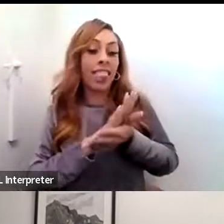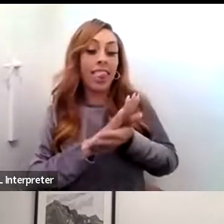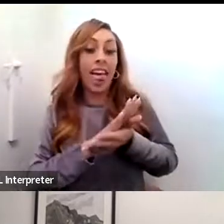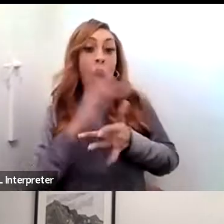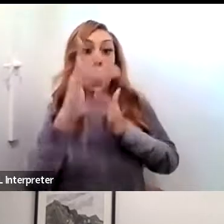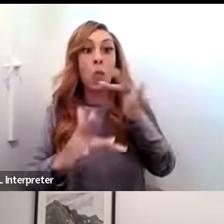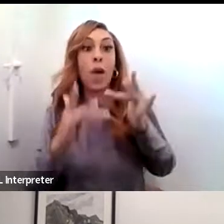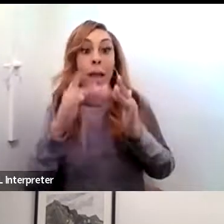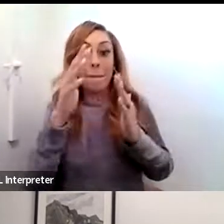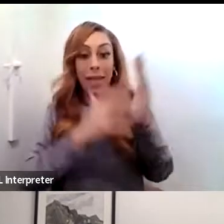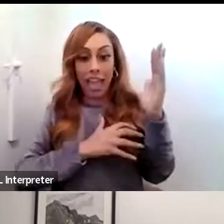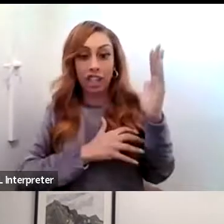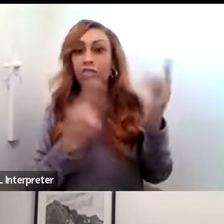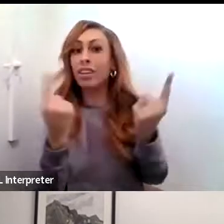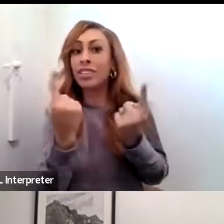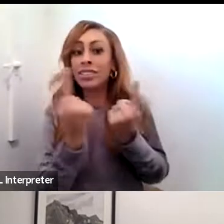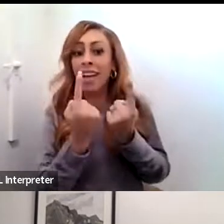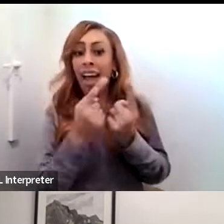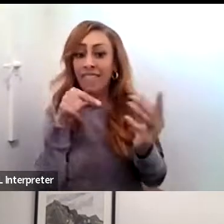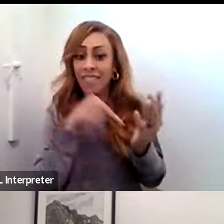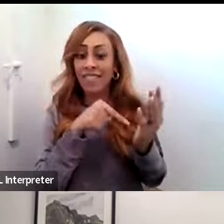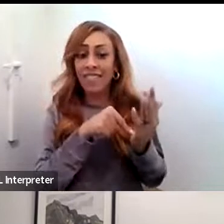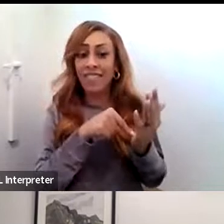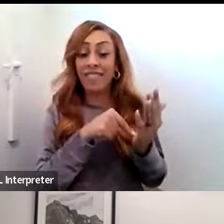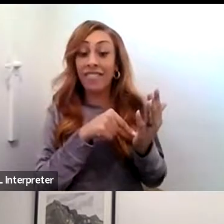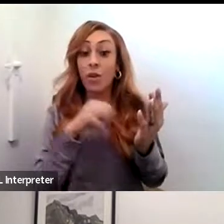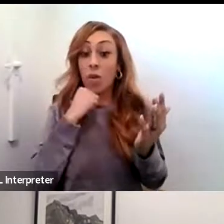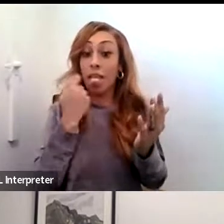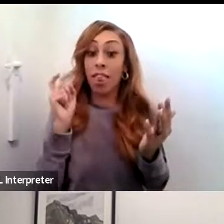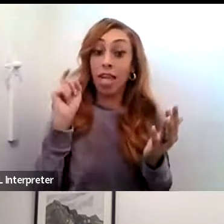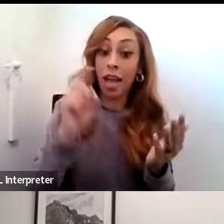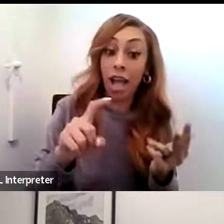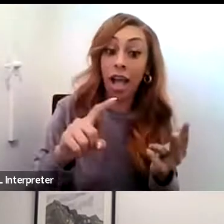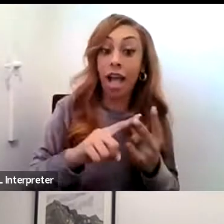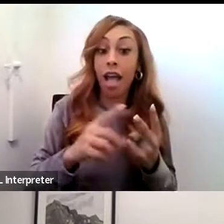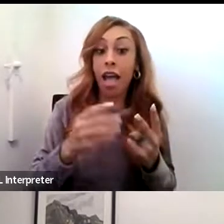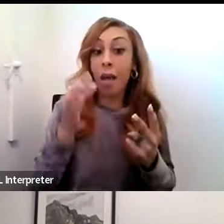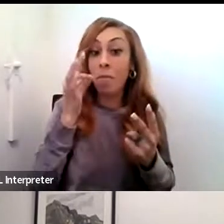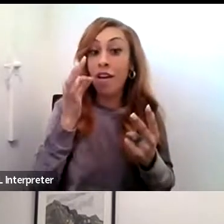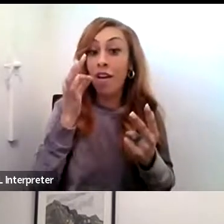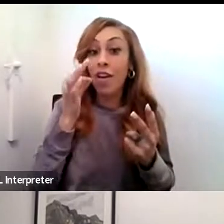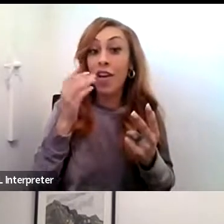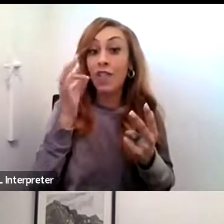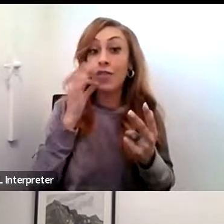We've got stuff coming out within a couple of weeks on the website,